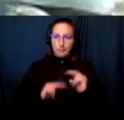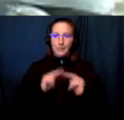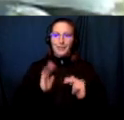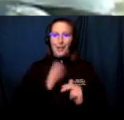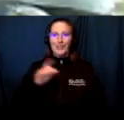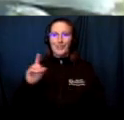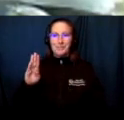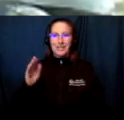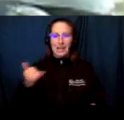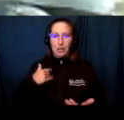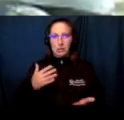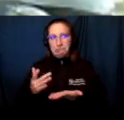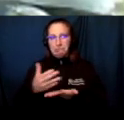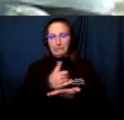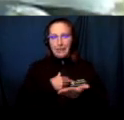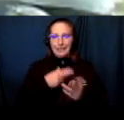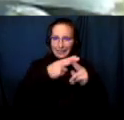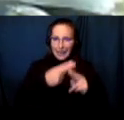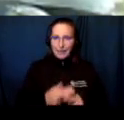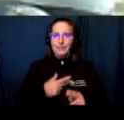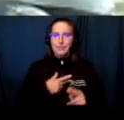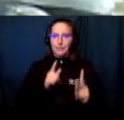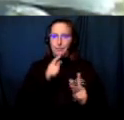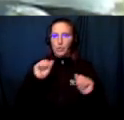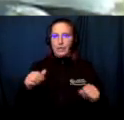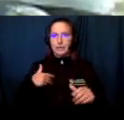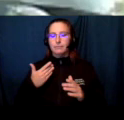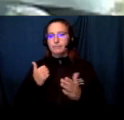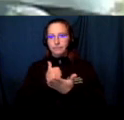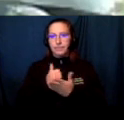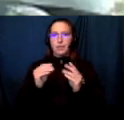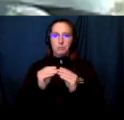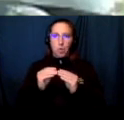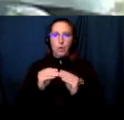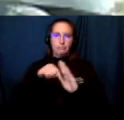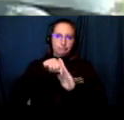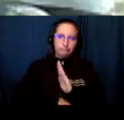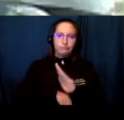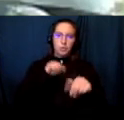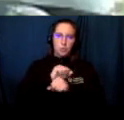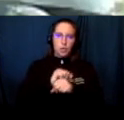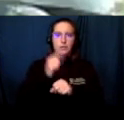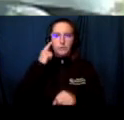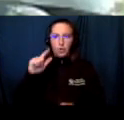be available to do a little bit more intensive and ongoing work on behalf of the program so I'm